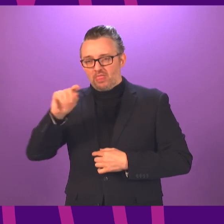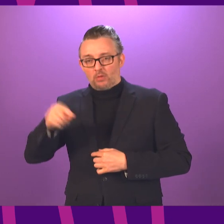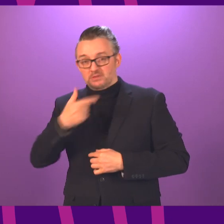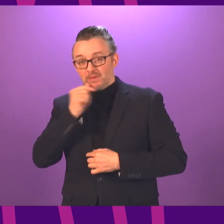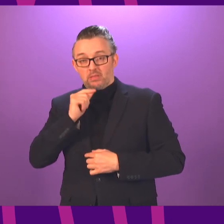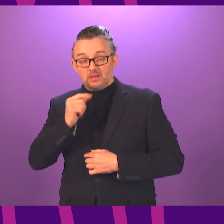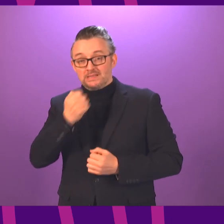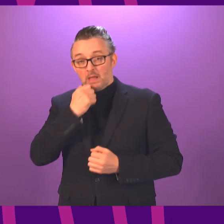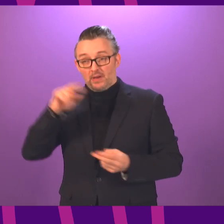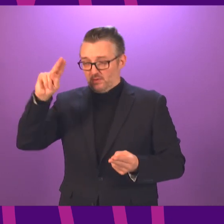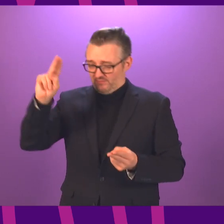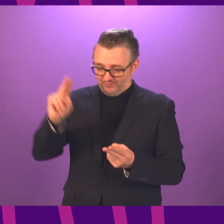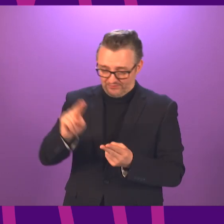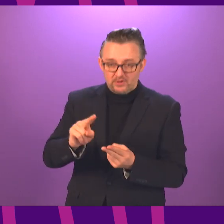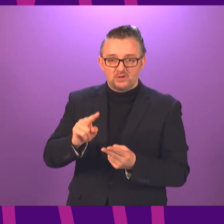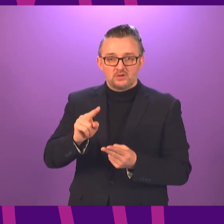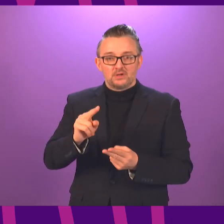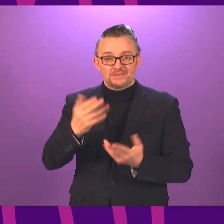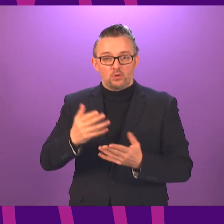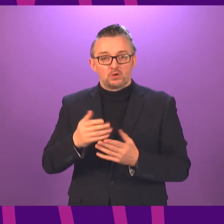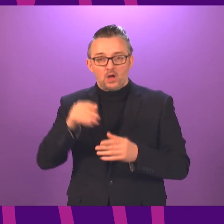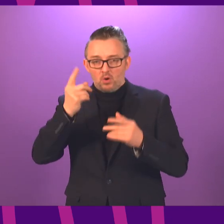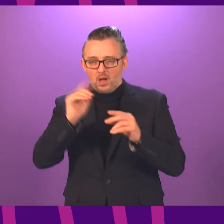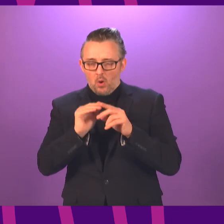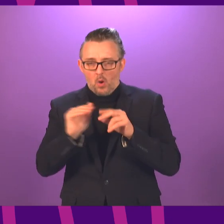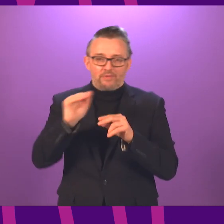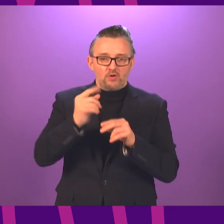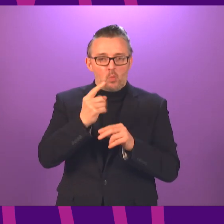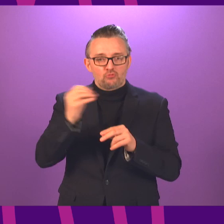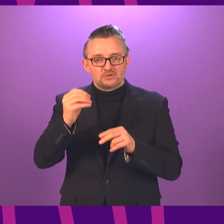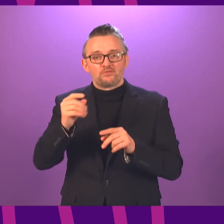figure has fallen by almost two thirds and is now just above 100 cases a week. We are